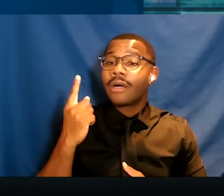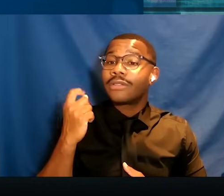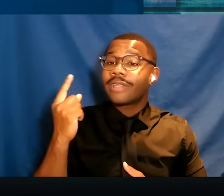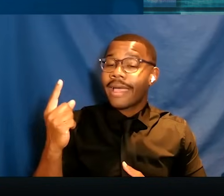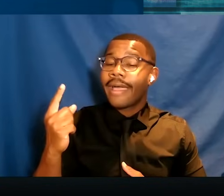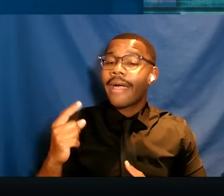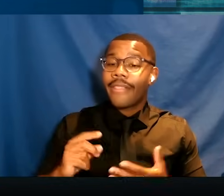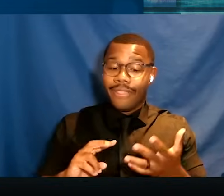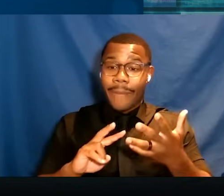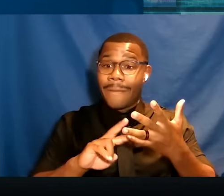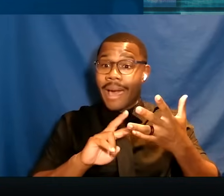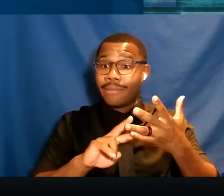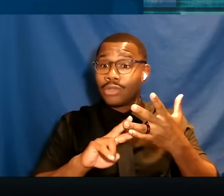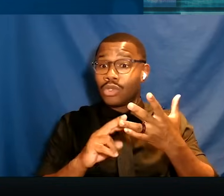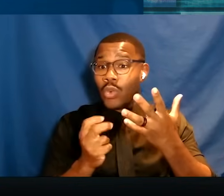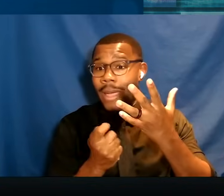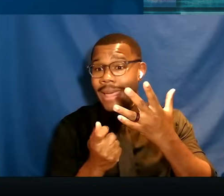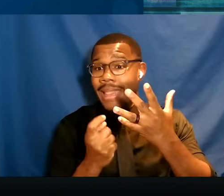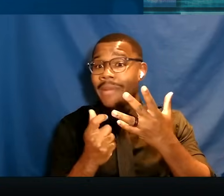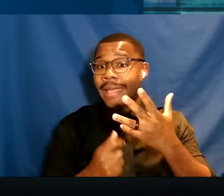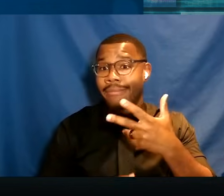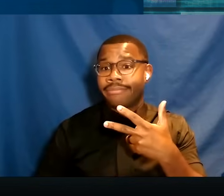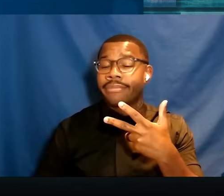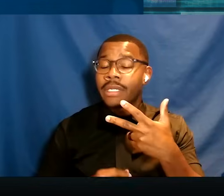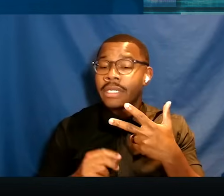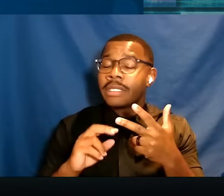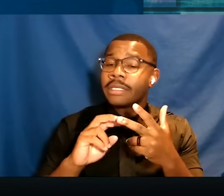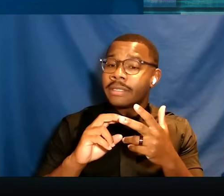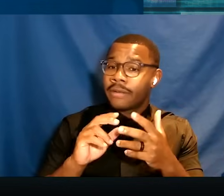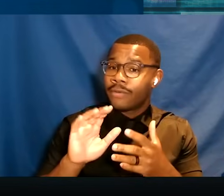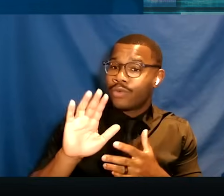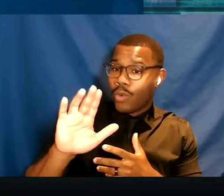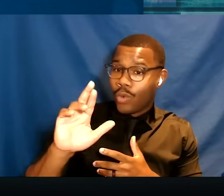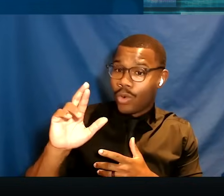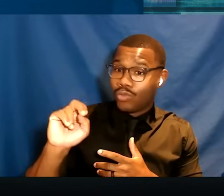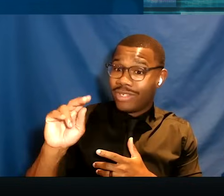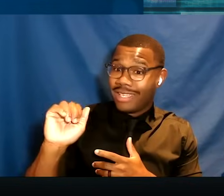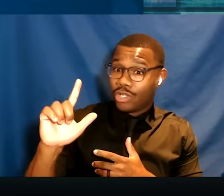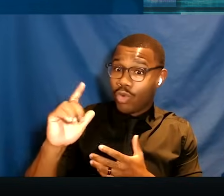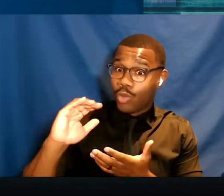so the ability to reduce your residual, because your show is on a smaller platform,